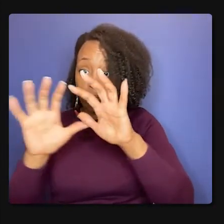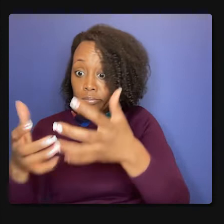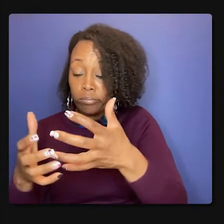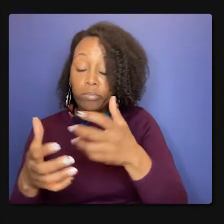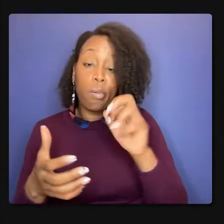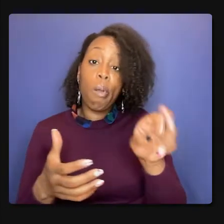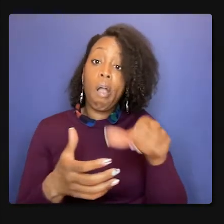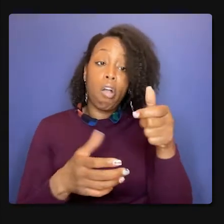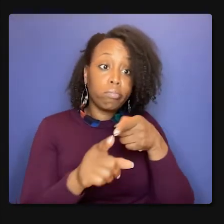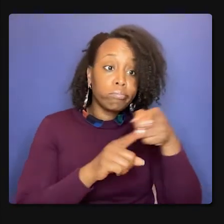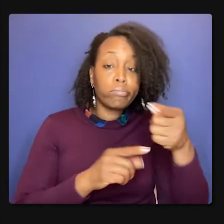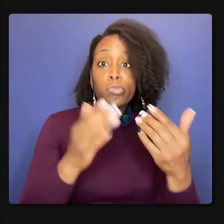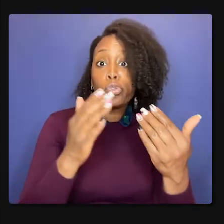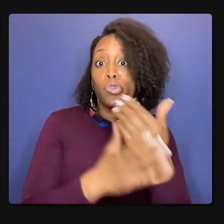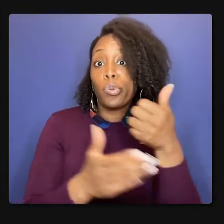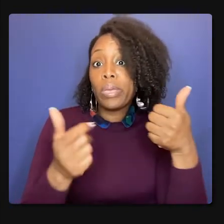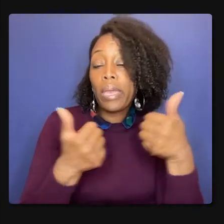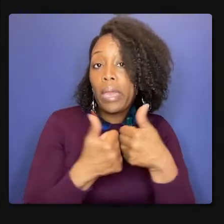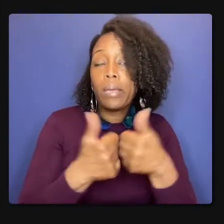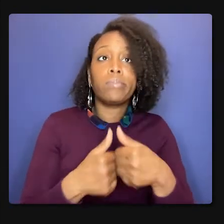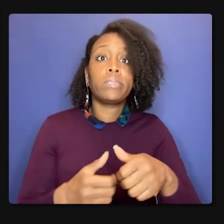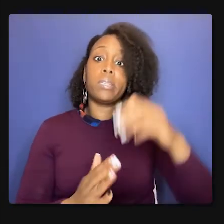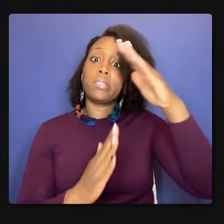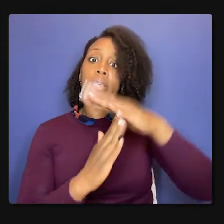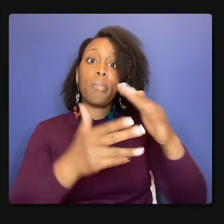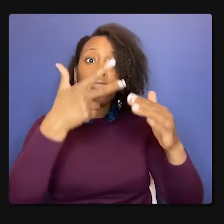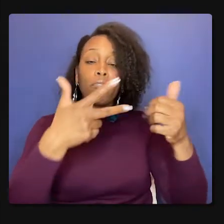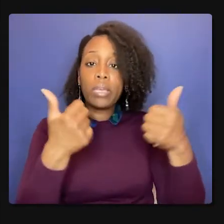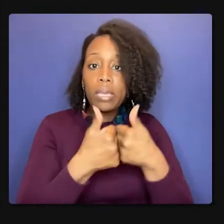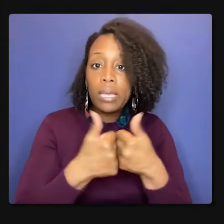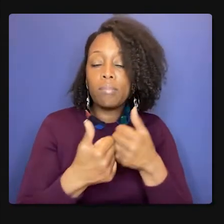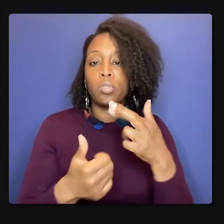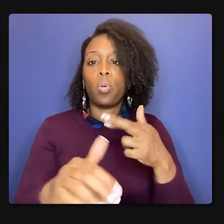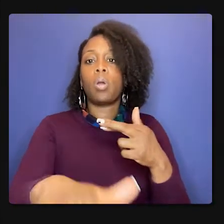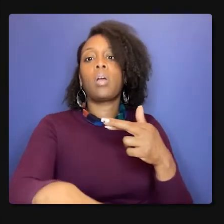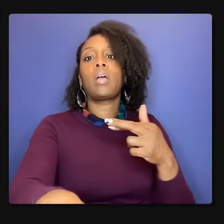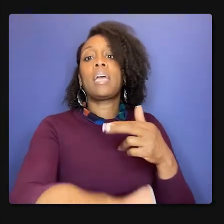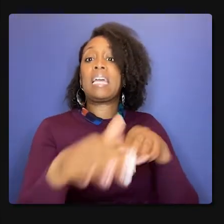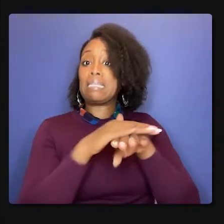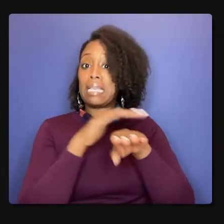but also things like new games, top free games or accessibility features.